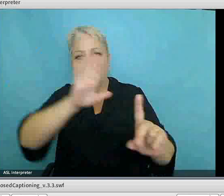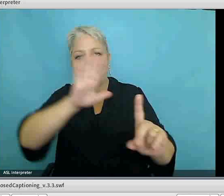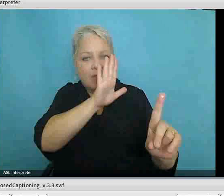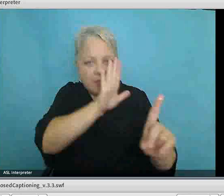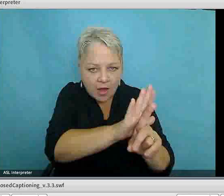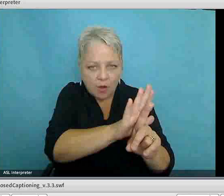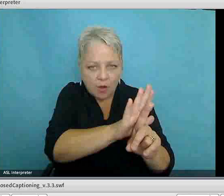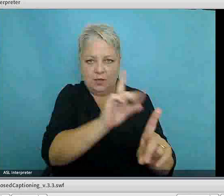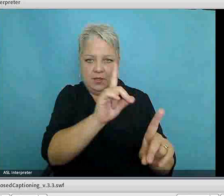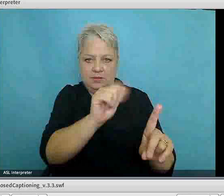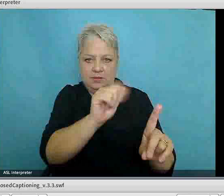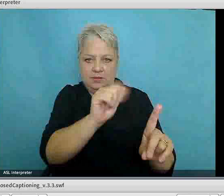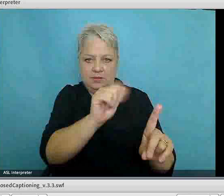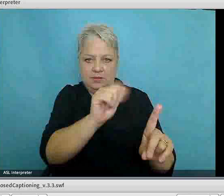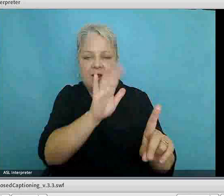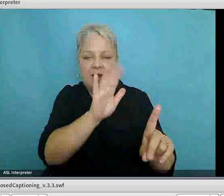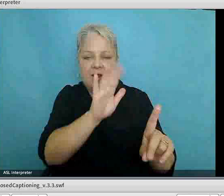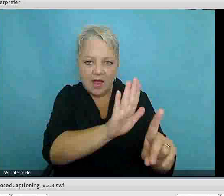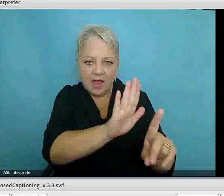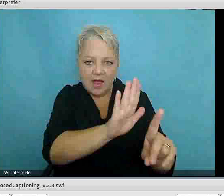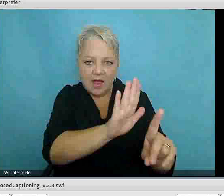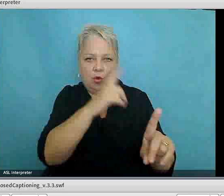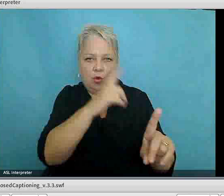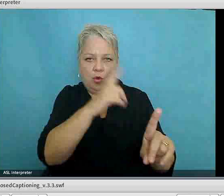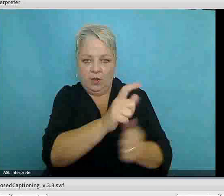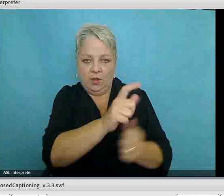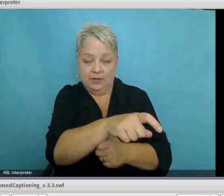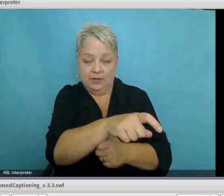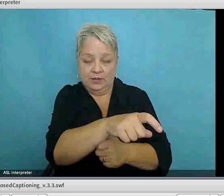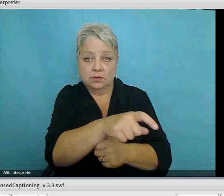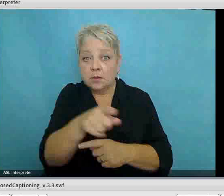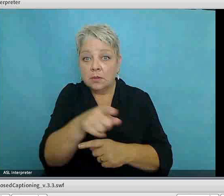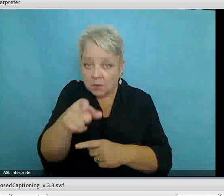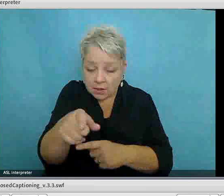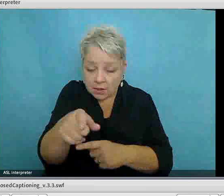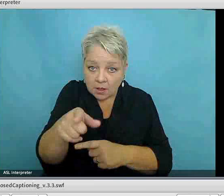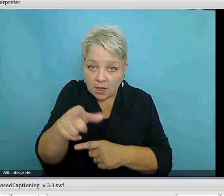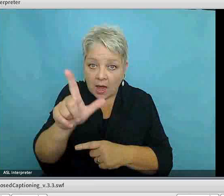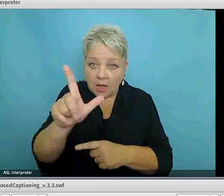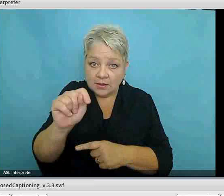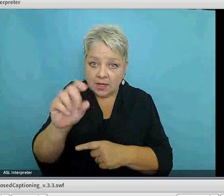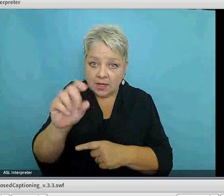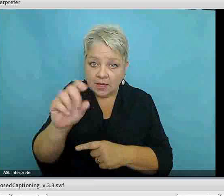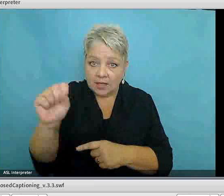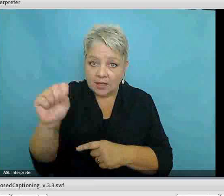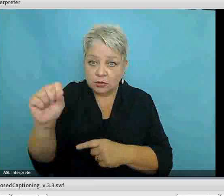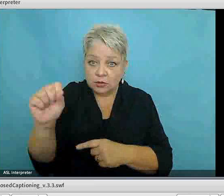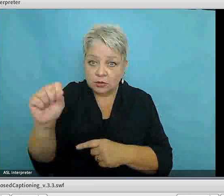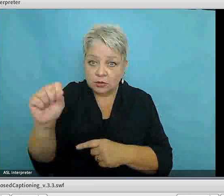This person is not a direct employee of the One Care plan.